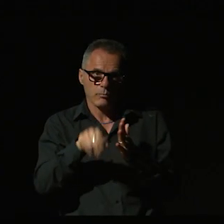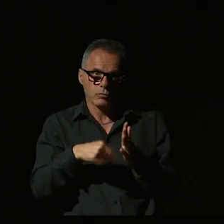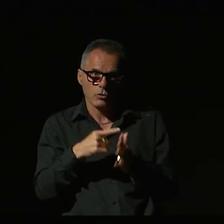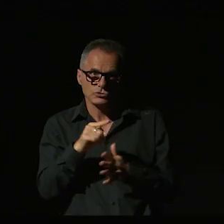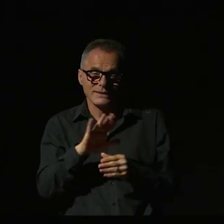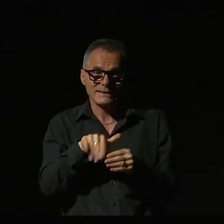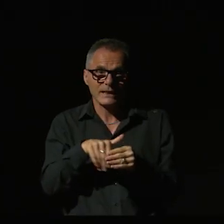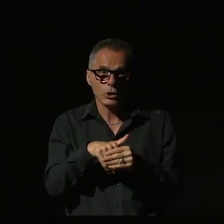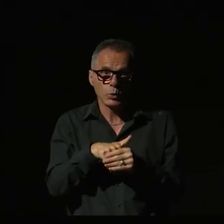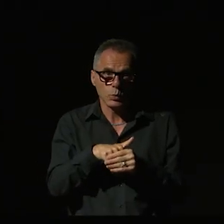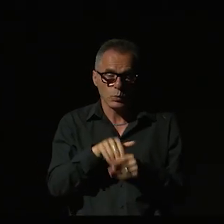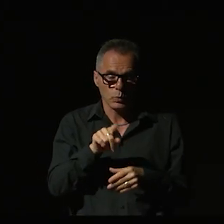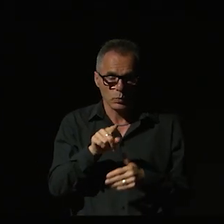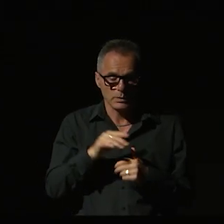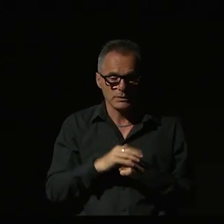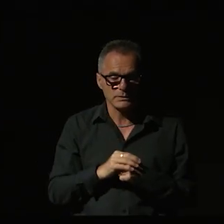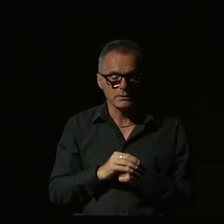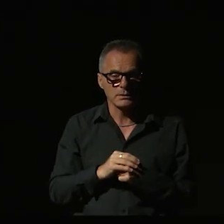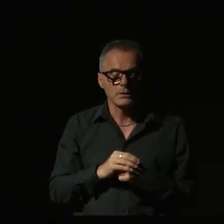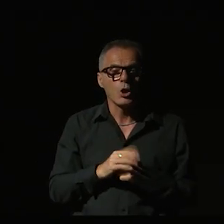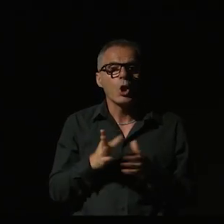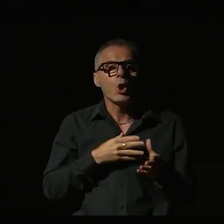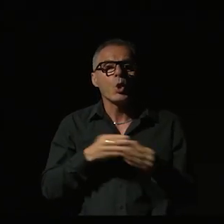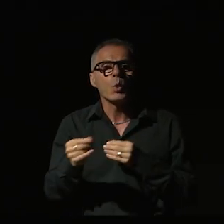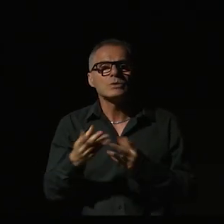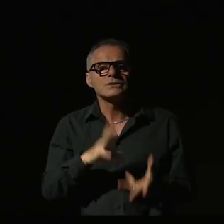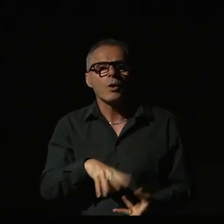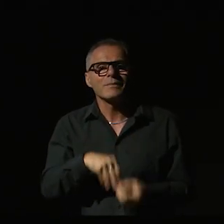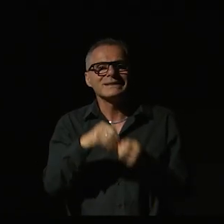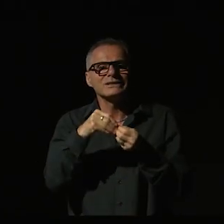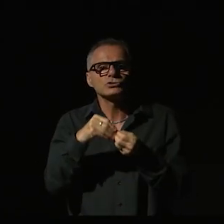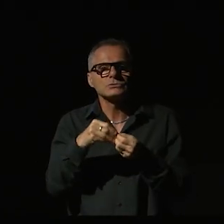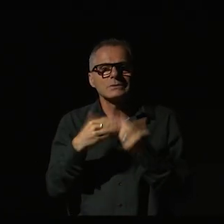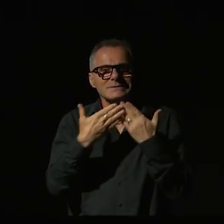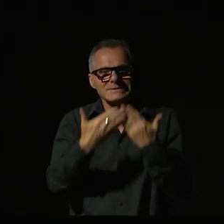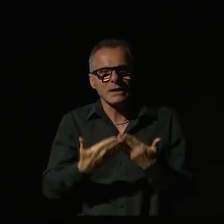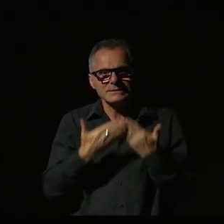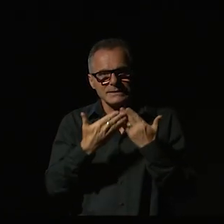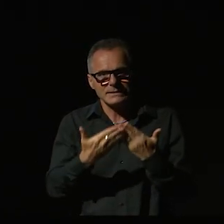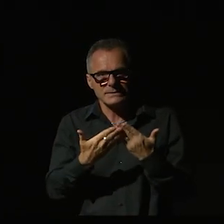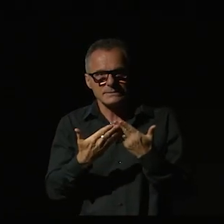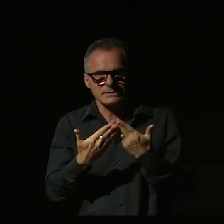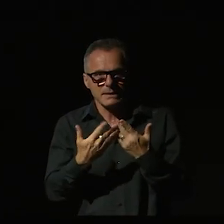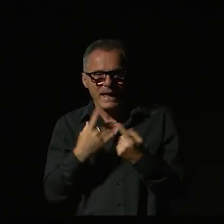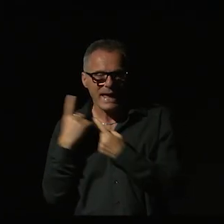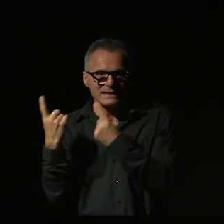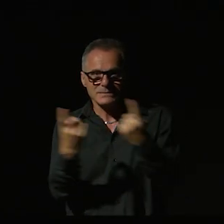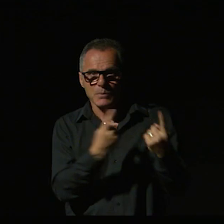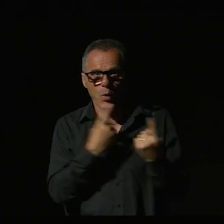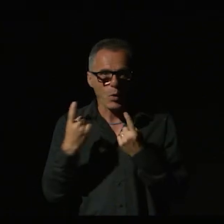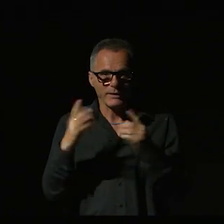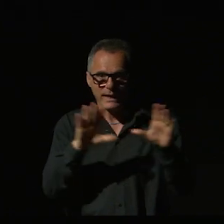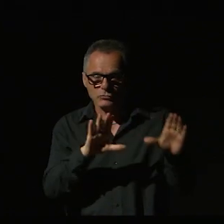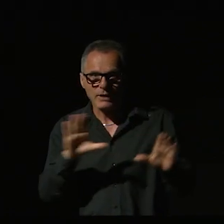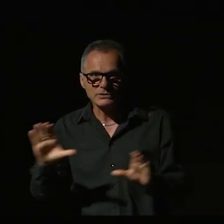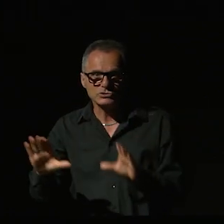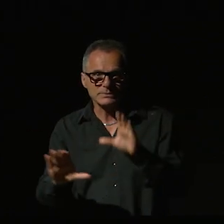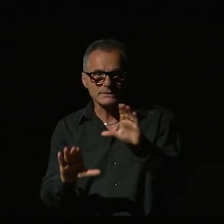include these loose compositional studies, exploring overall arrangements like these two figure studies